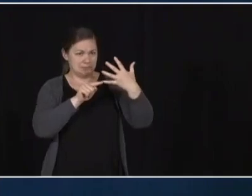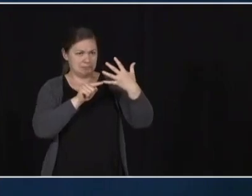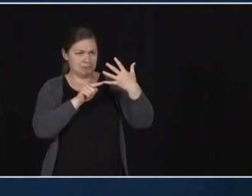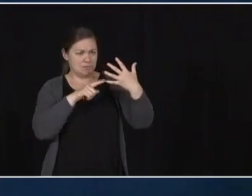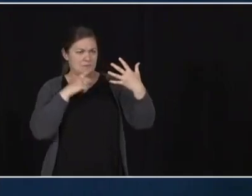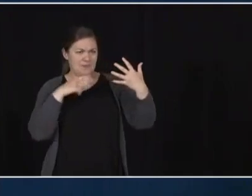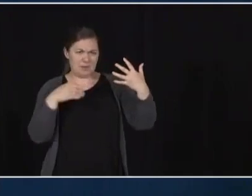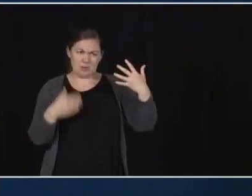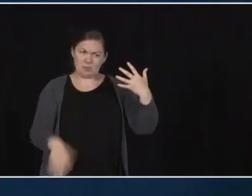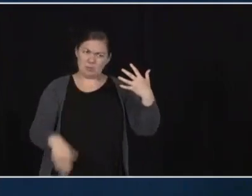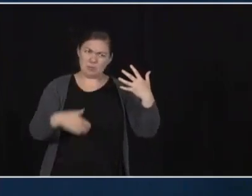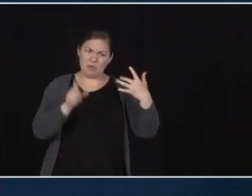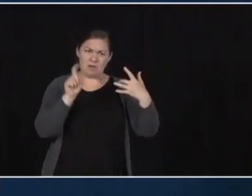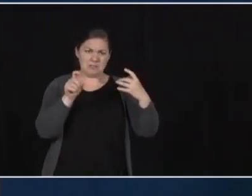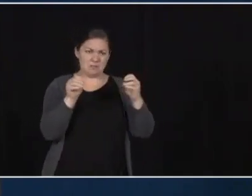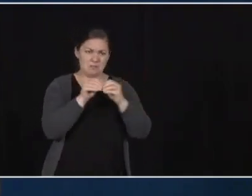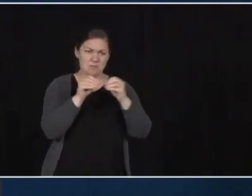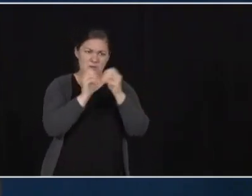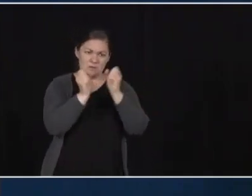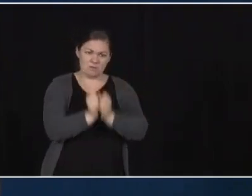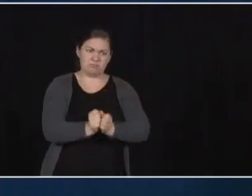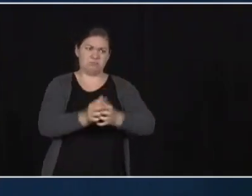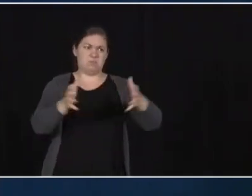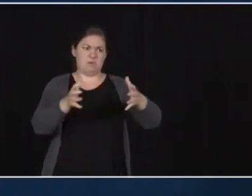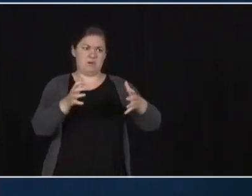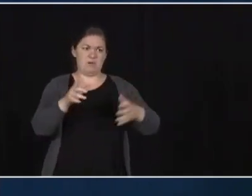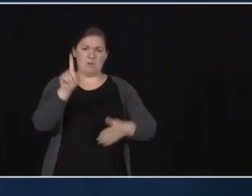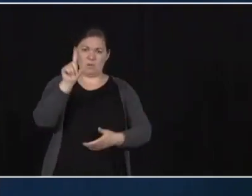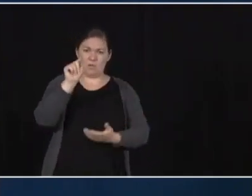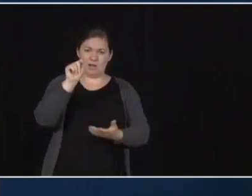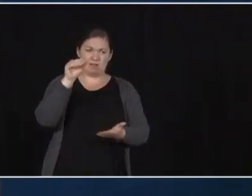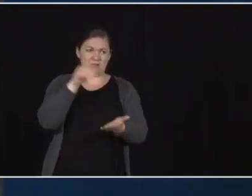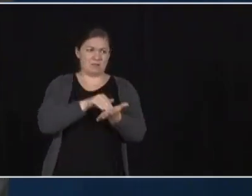a 20,000 a day.